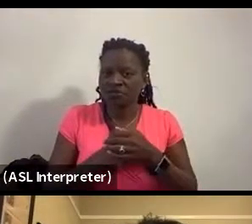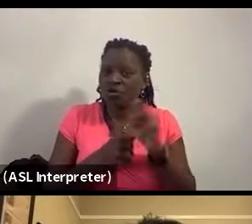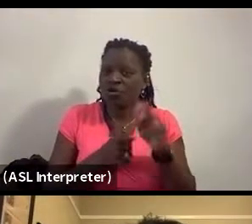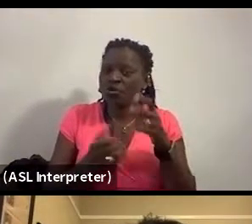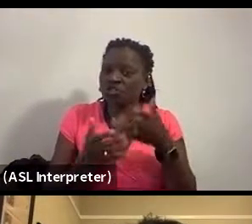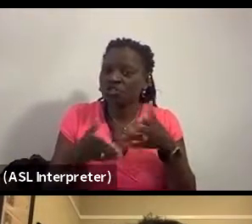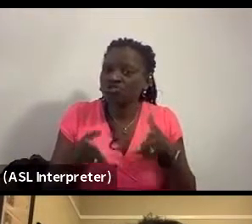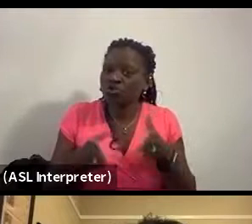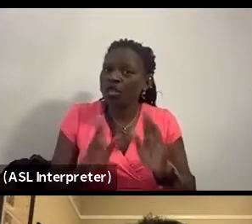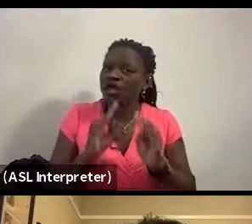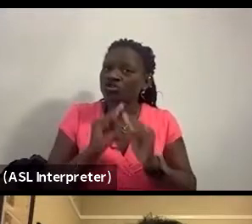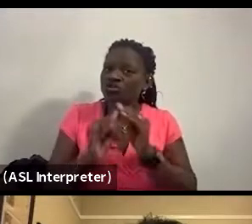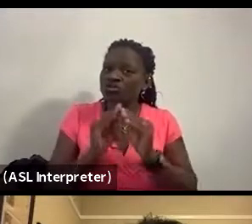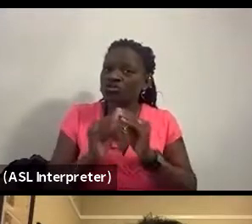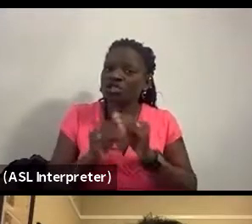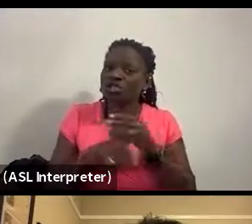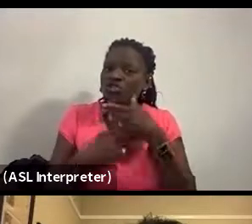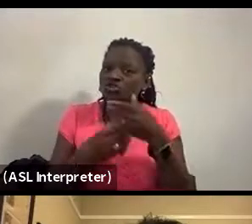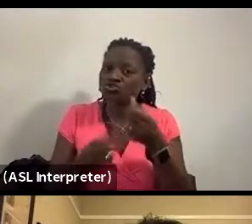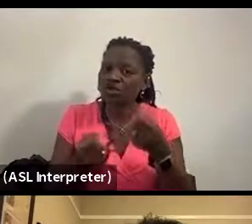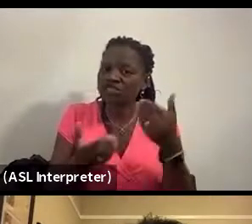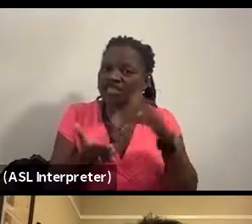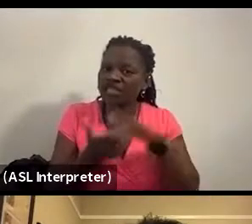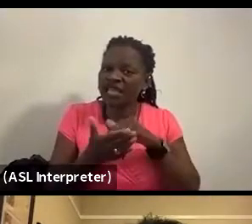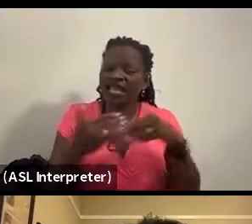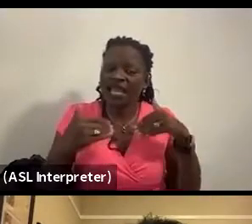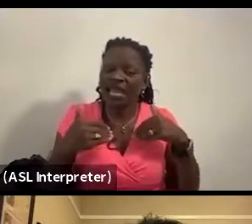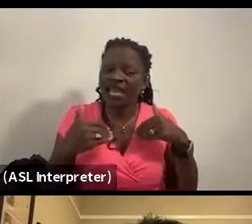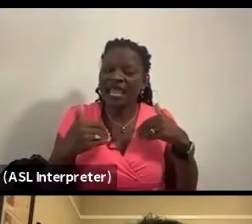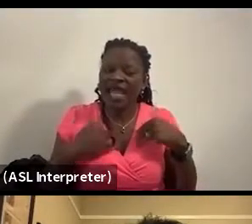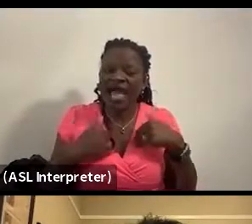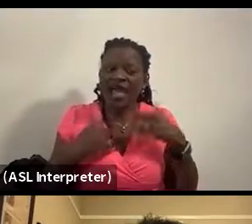trust again and that they can have a bridge to really get healthy. Right.